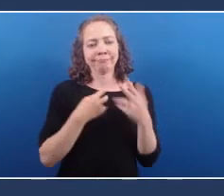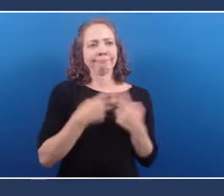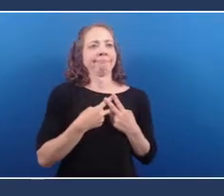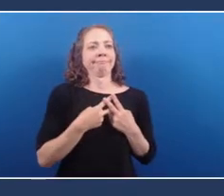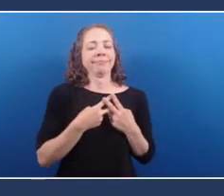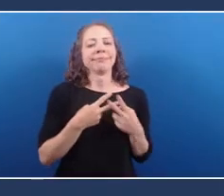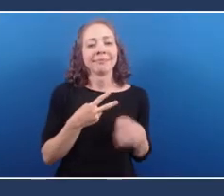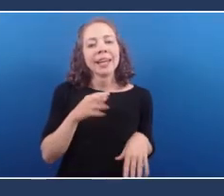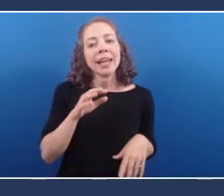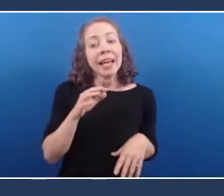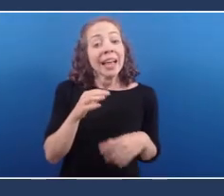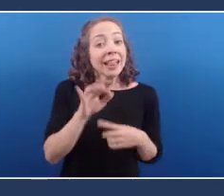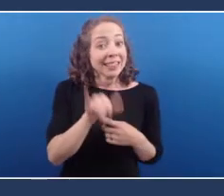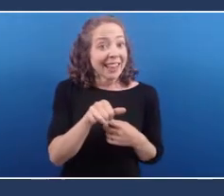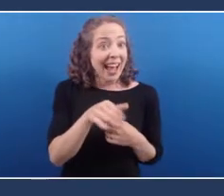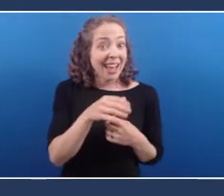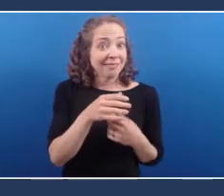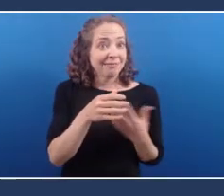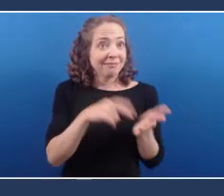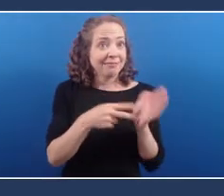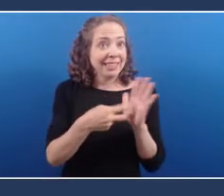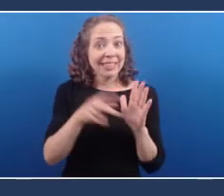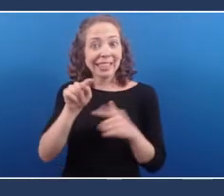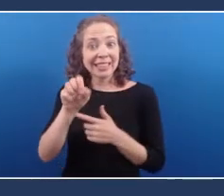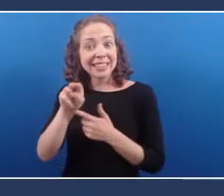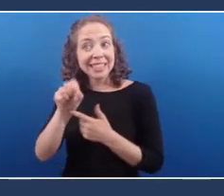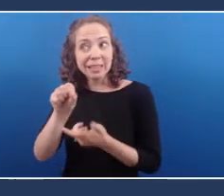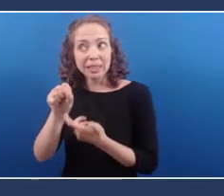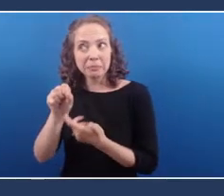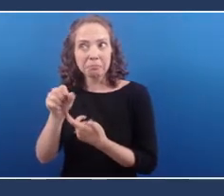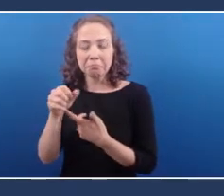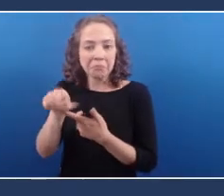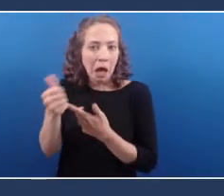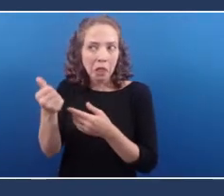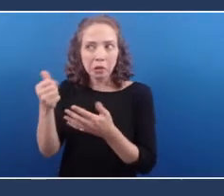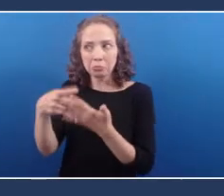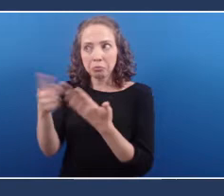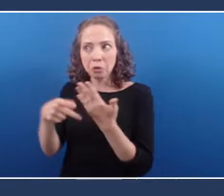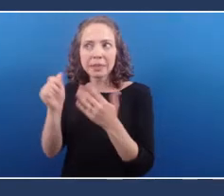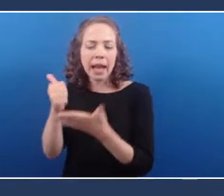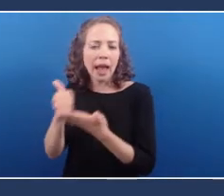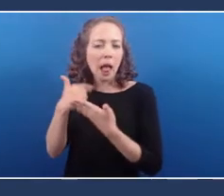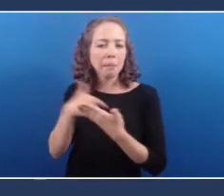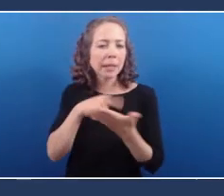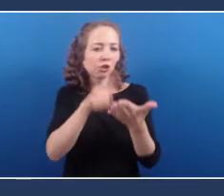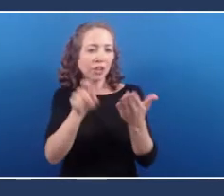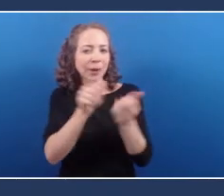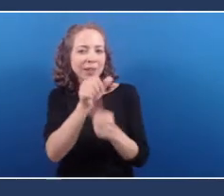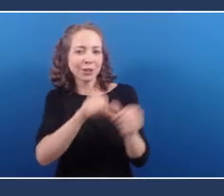a great way for us to be checking in with one another. I love that idea of turning on cameras.